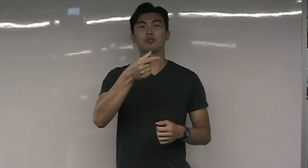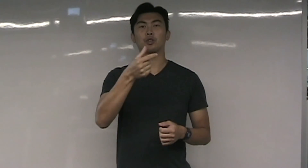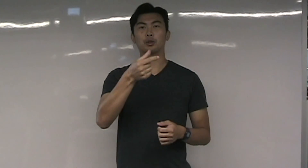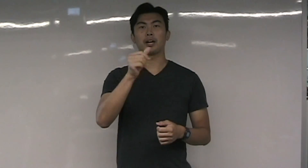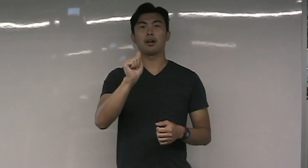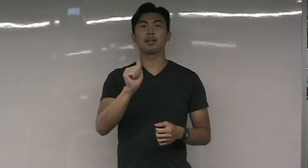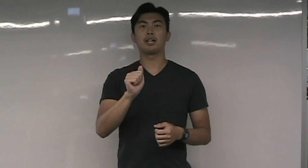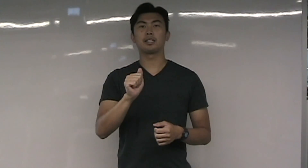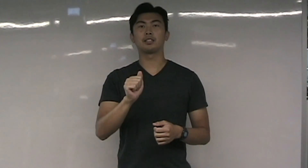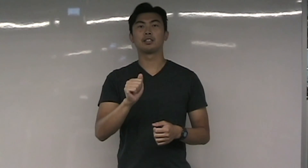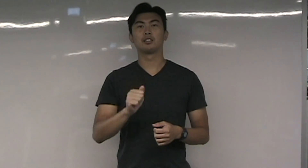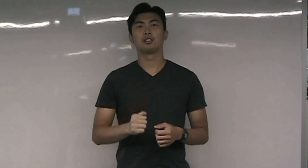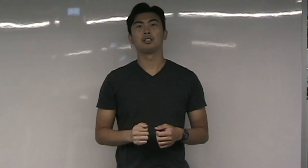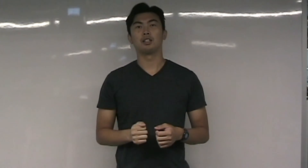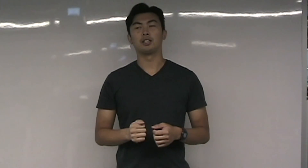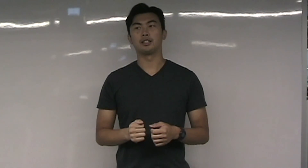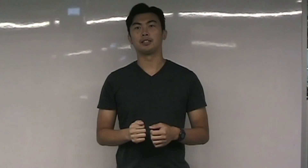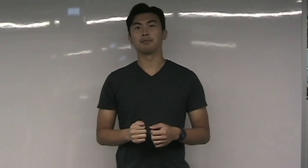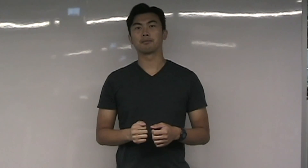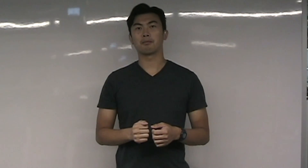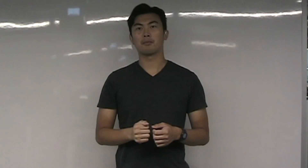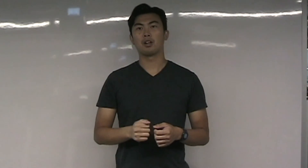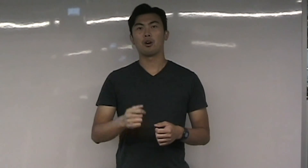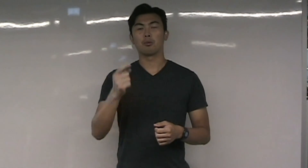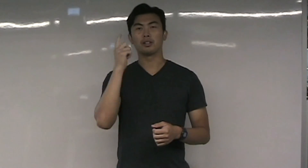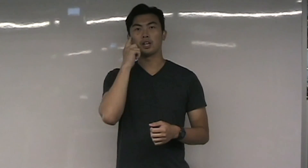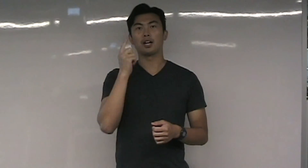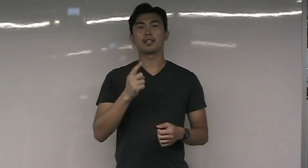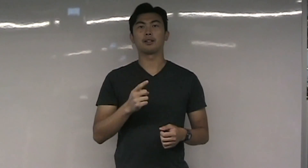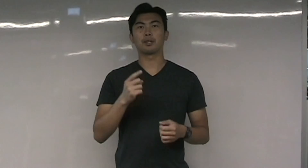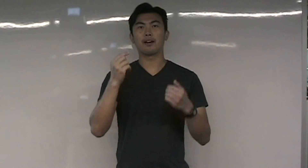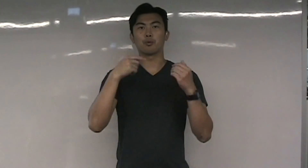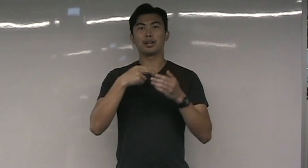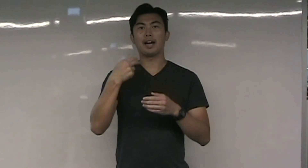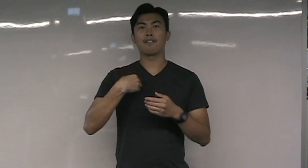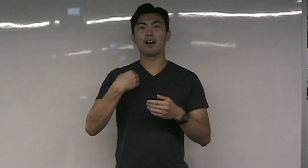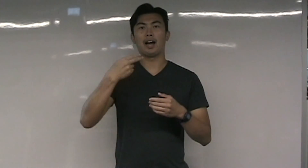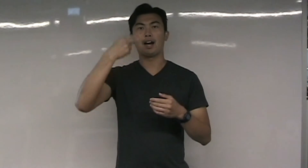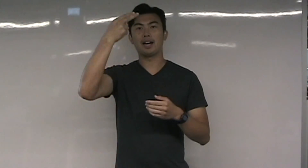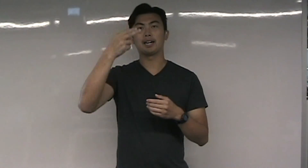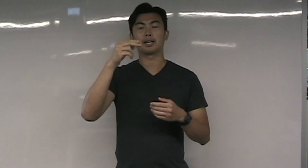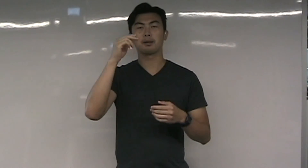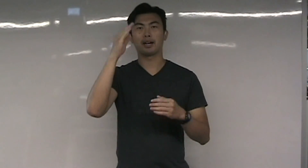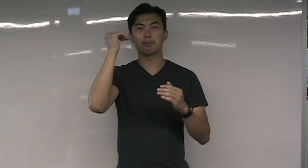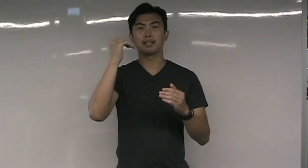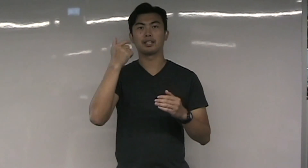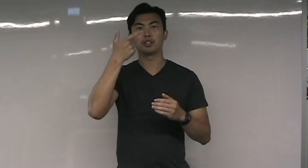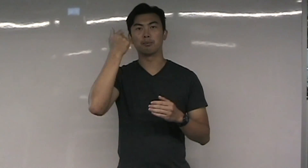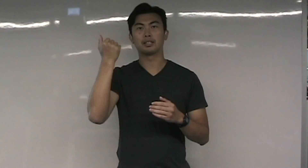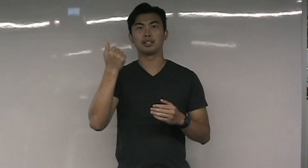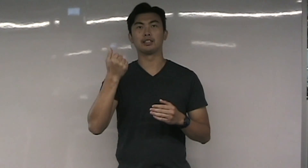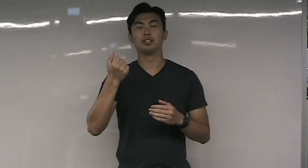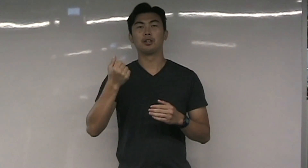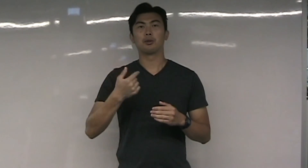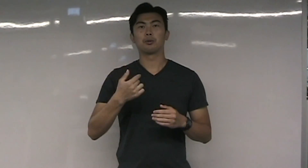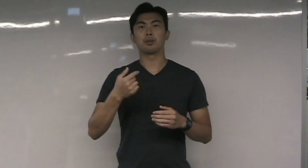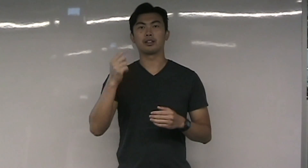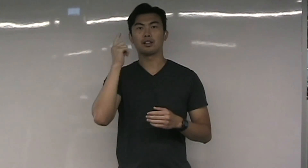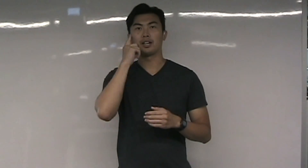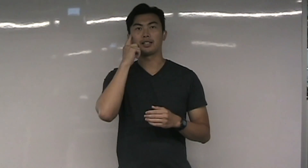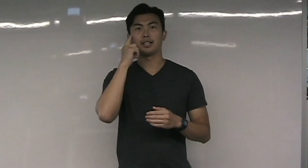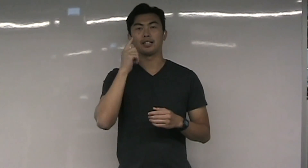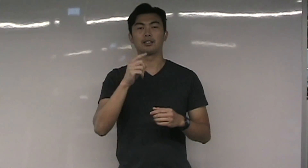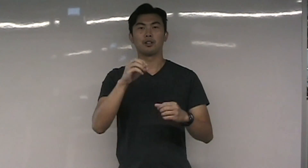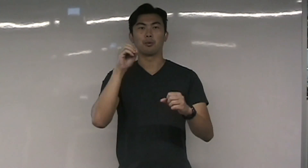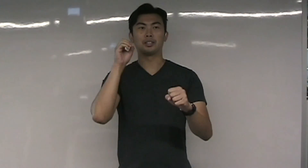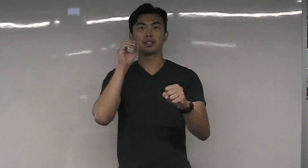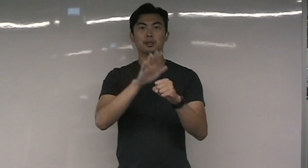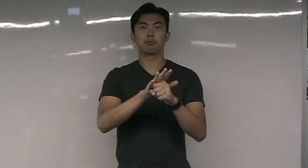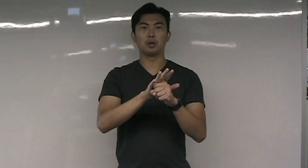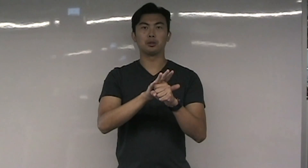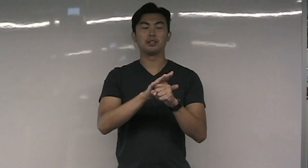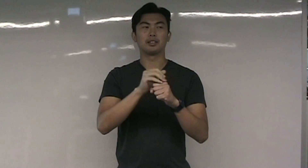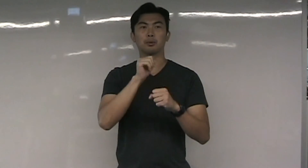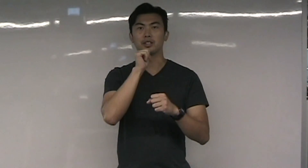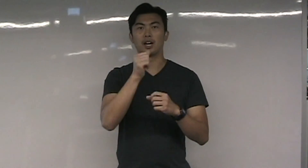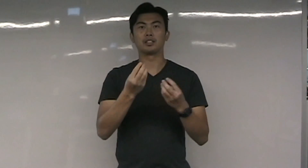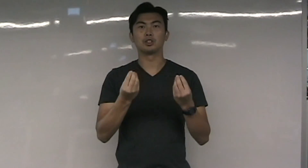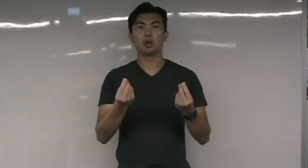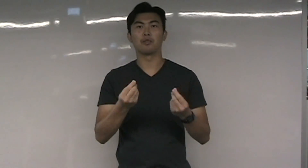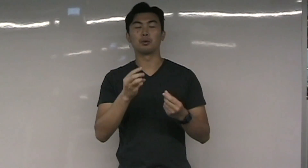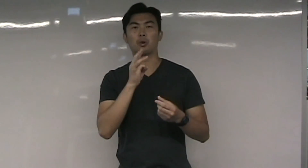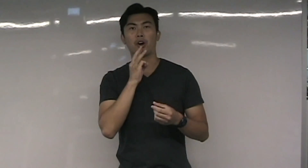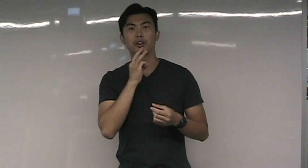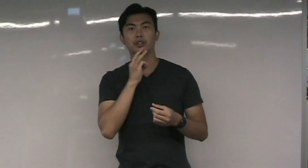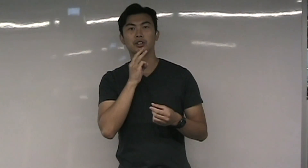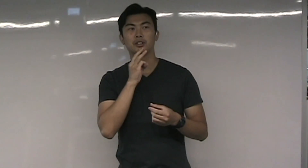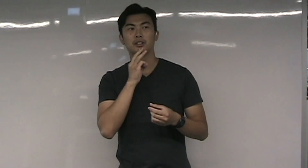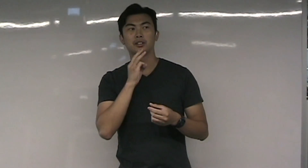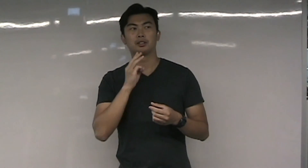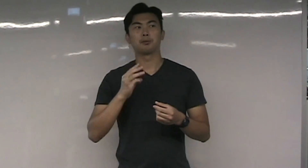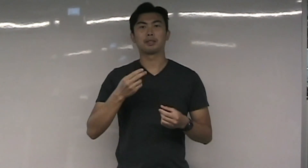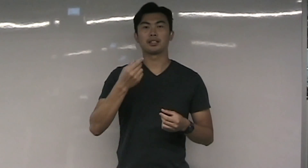For the exposure of glutaraldehyde, we had high expectations for the outcome because we thought that the fibers will not dissolve in water.